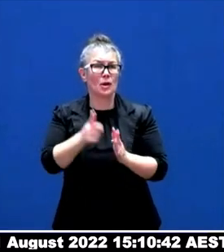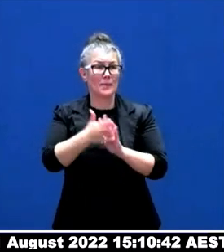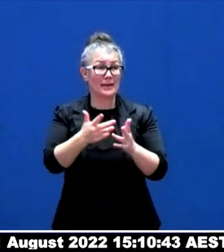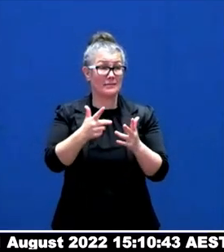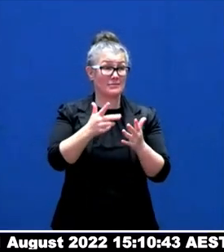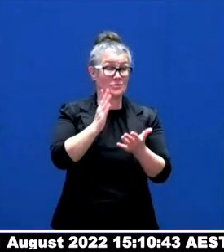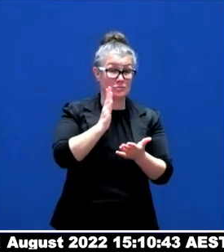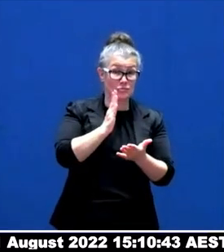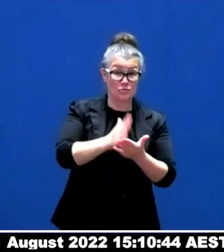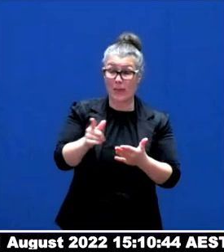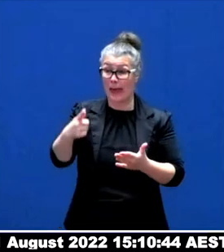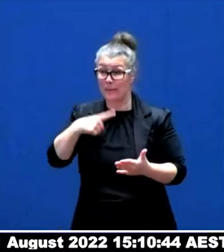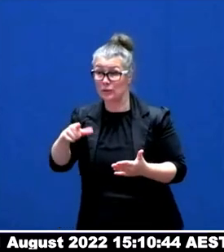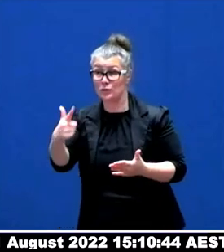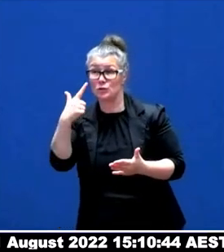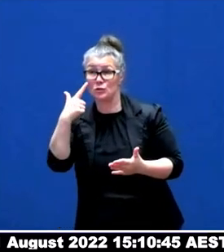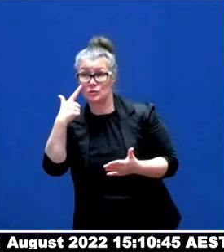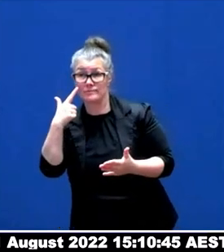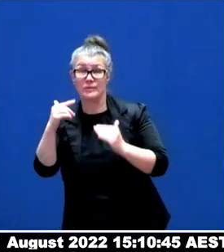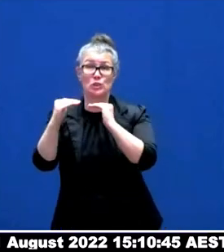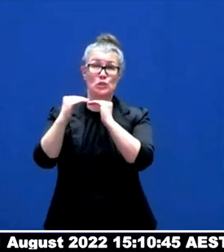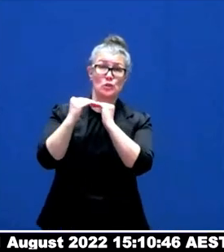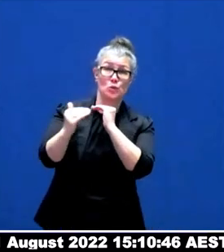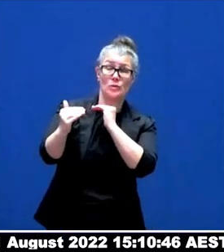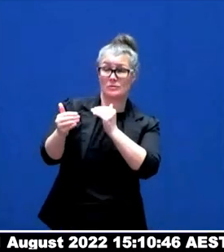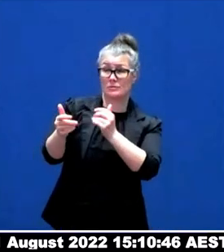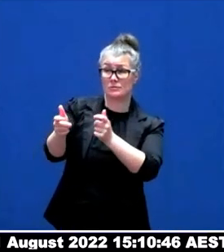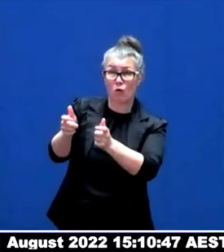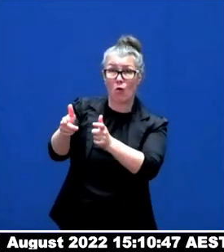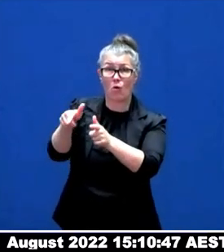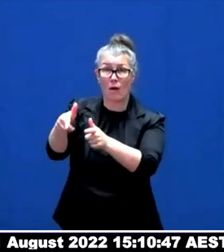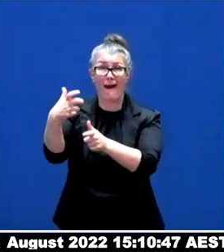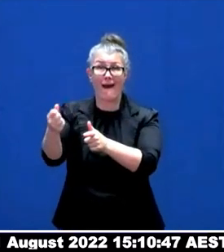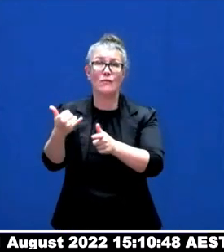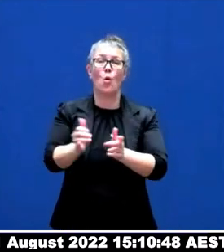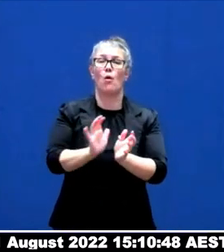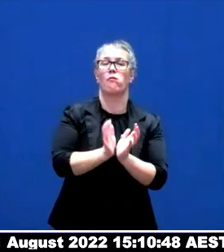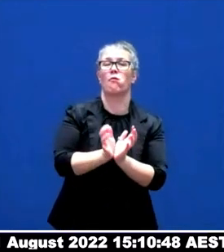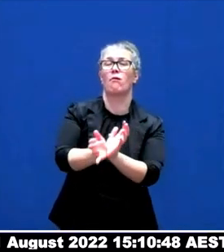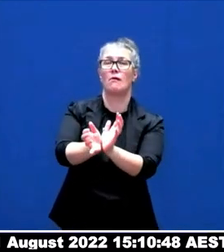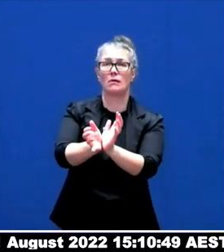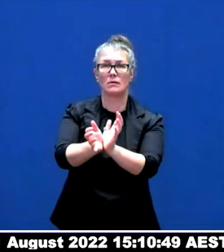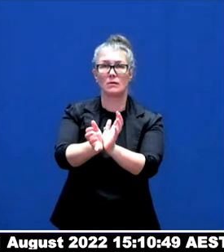and control, or coercion of a vulnerable participant? So we'd want to talk to the participant about that.